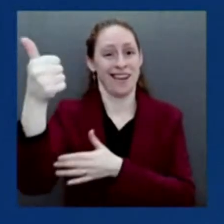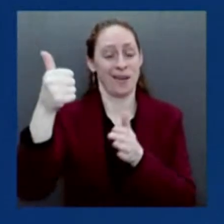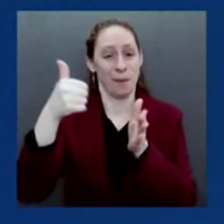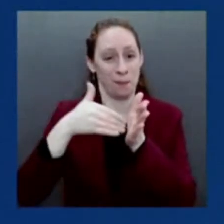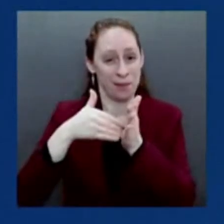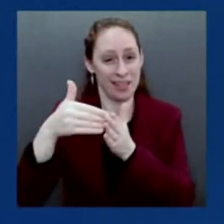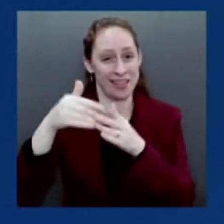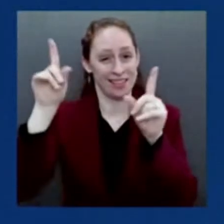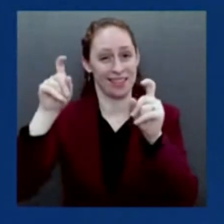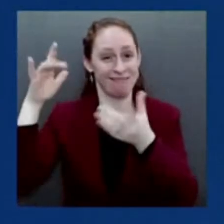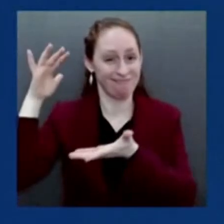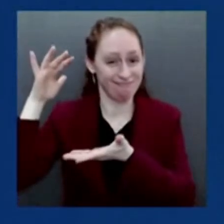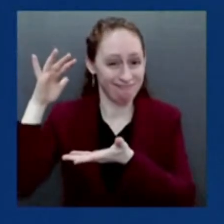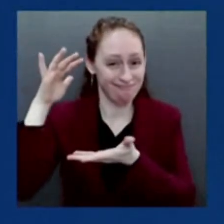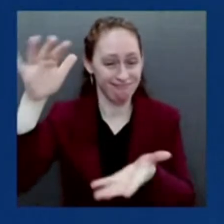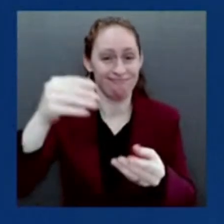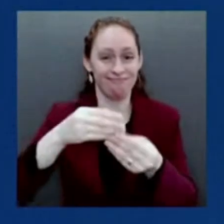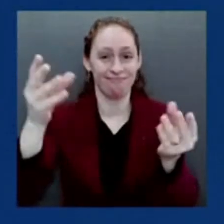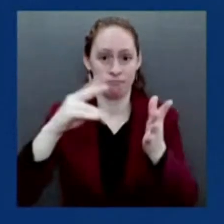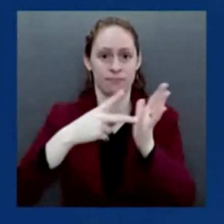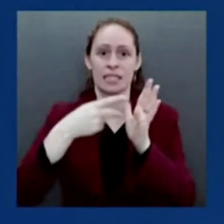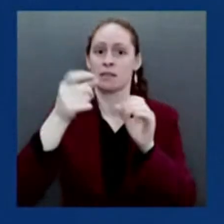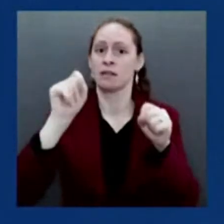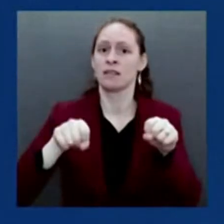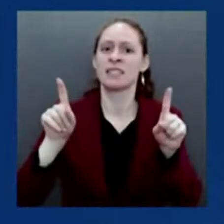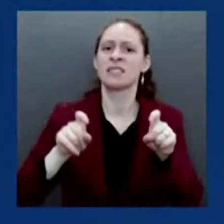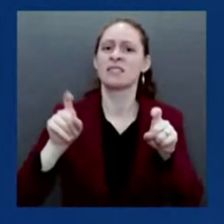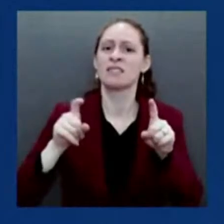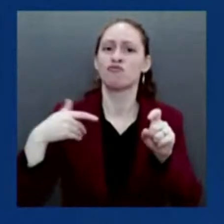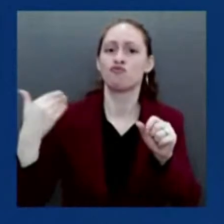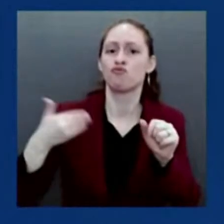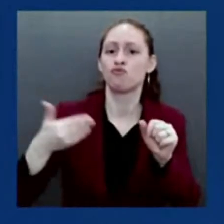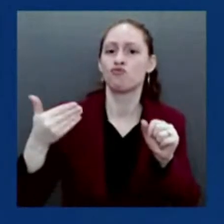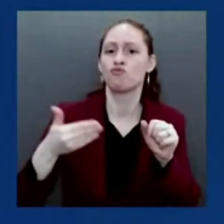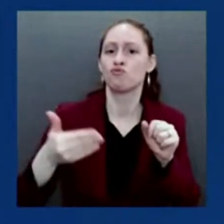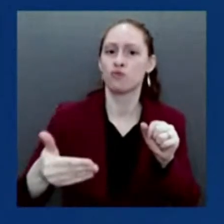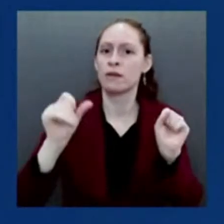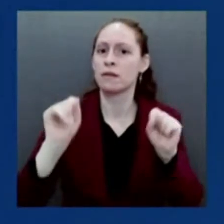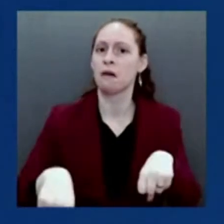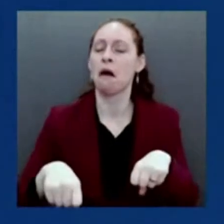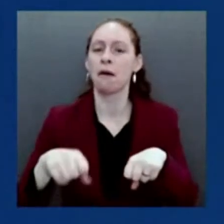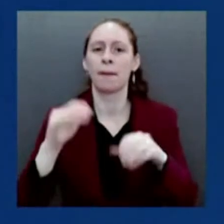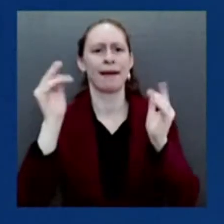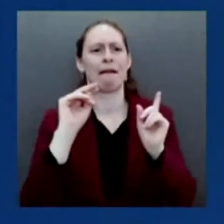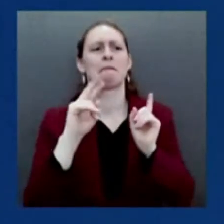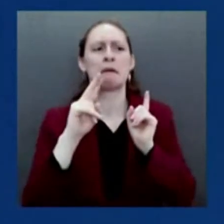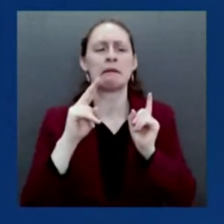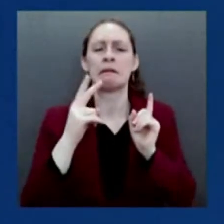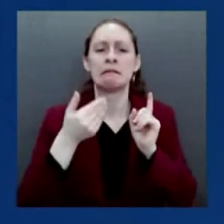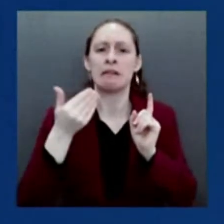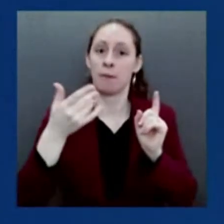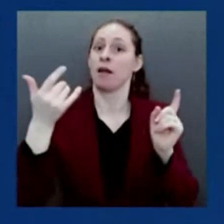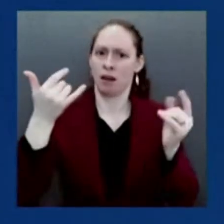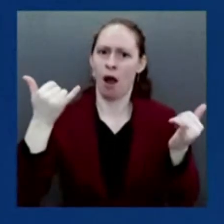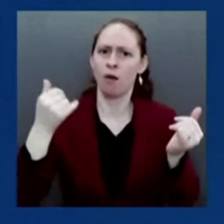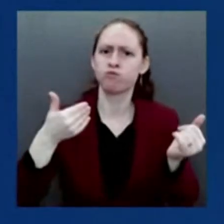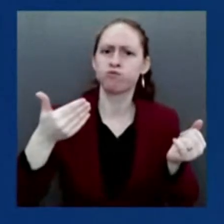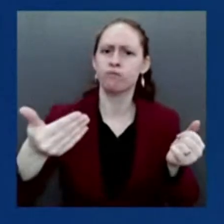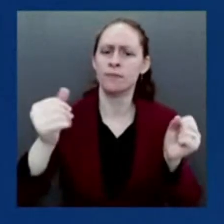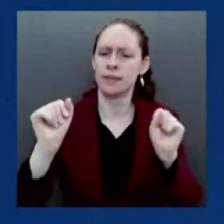MILLION TESTS AT TO THE TESTING